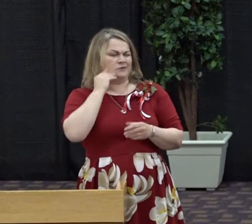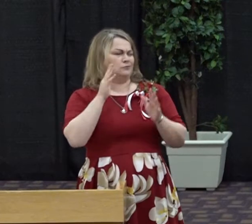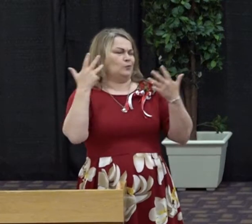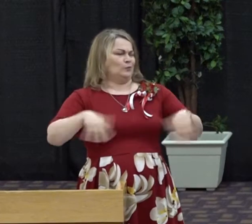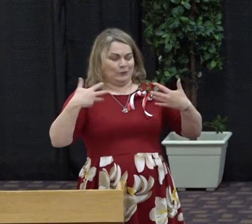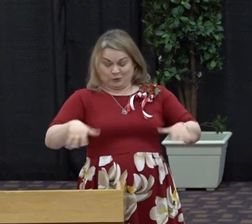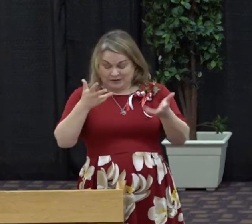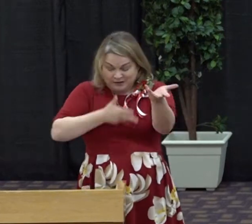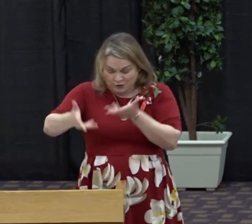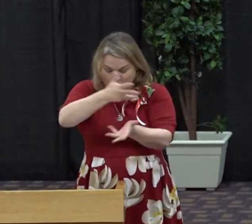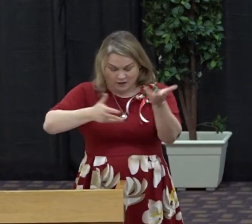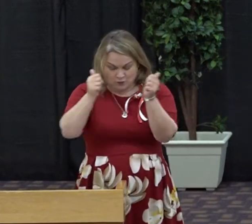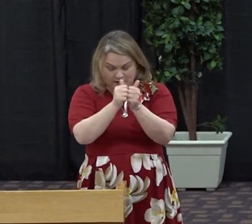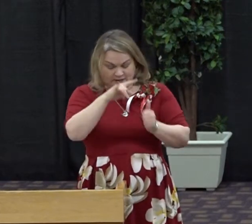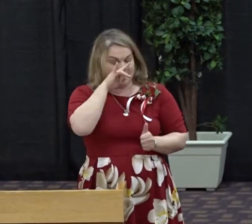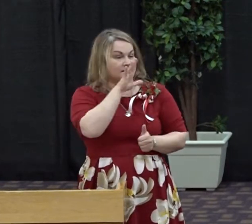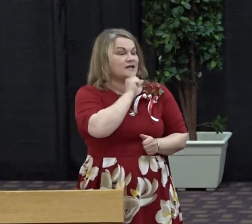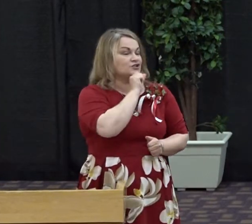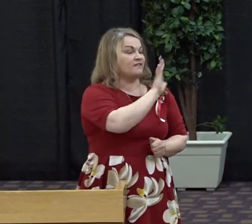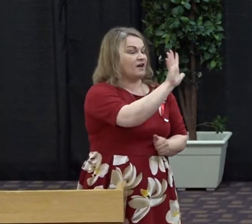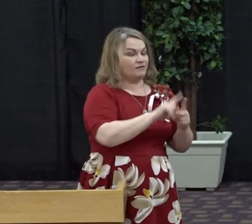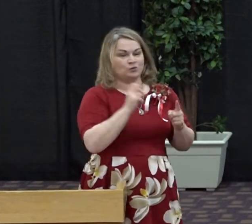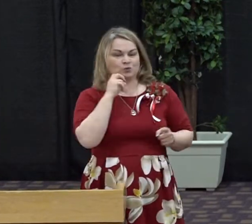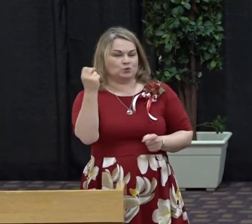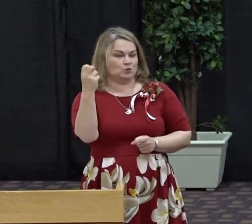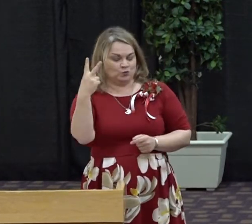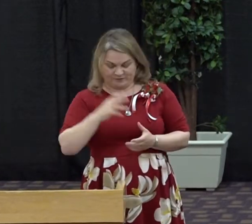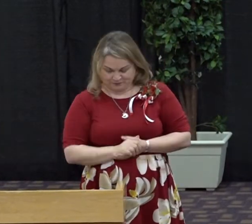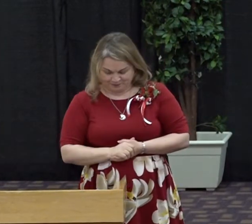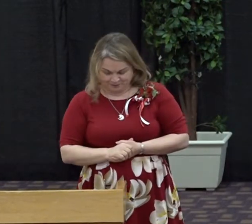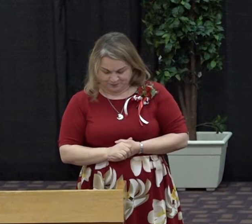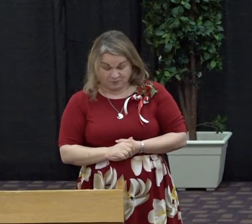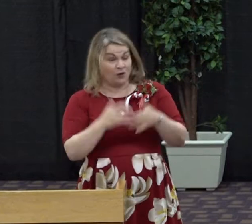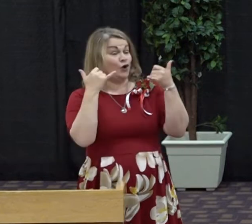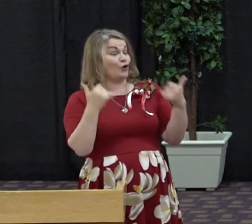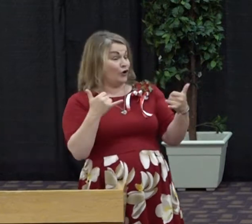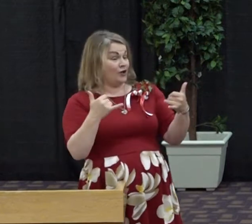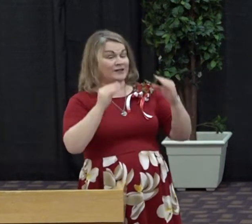It was a great experience for her to interact with children, students from the ages of 5 to 12.